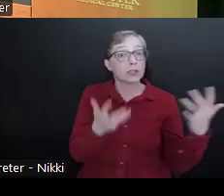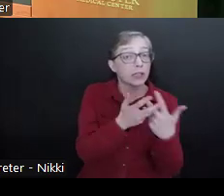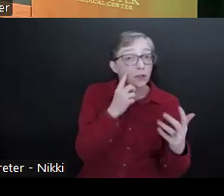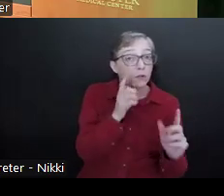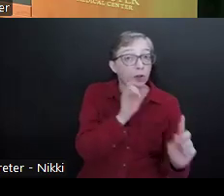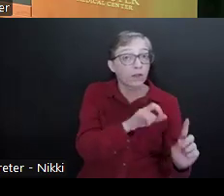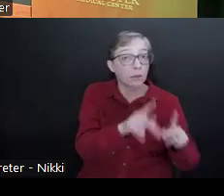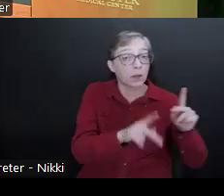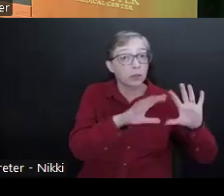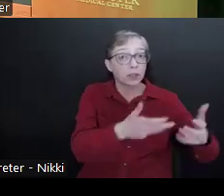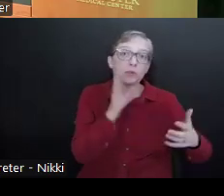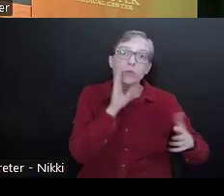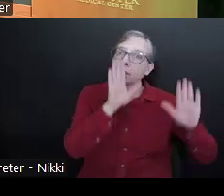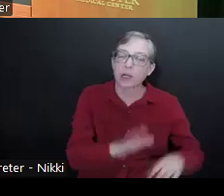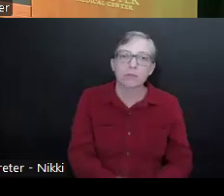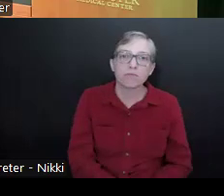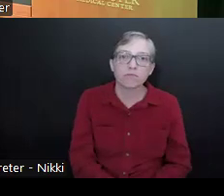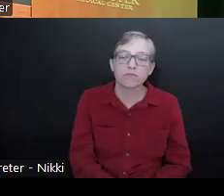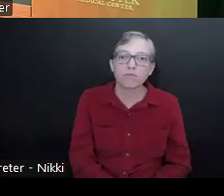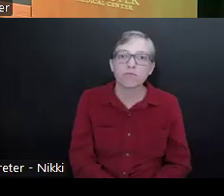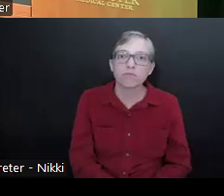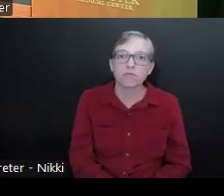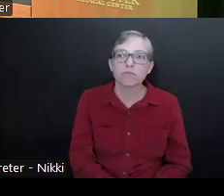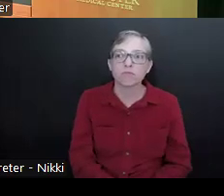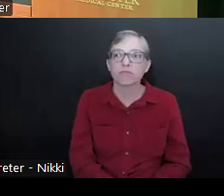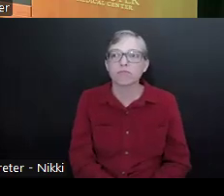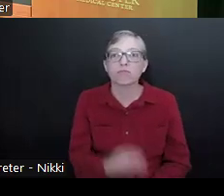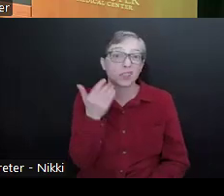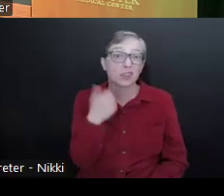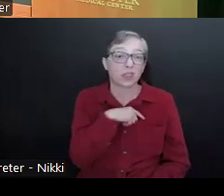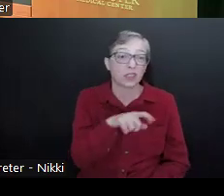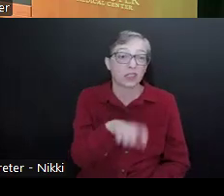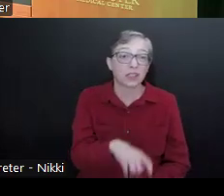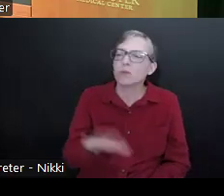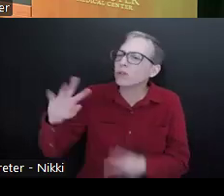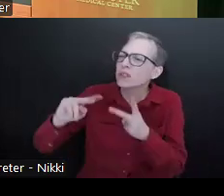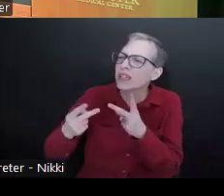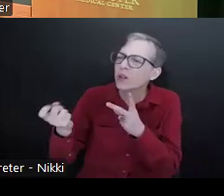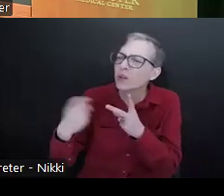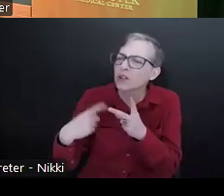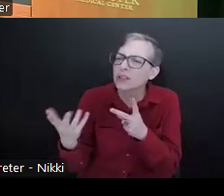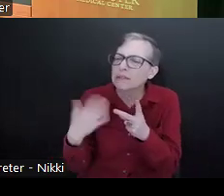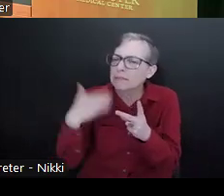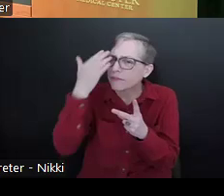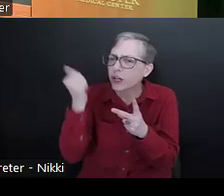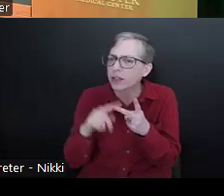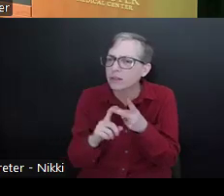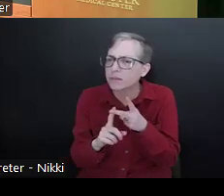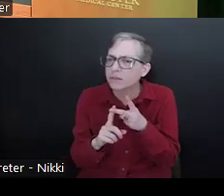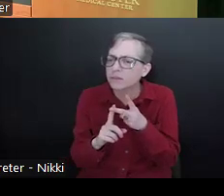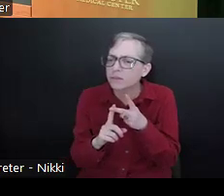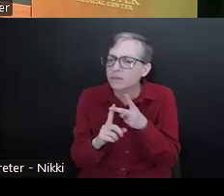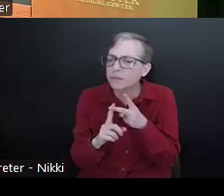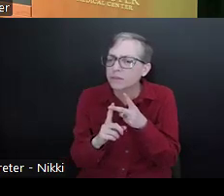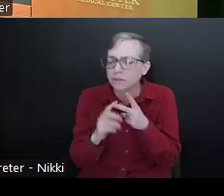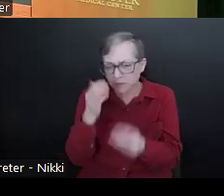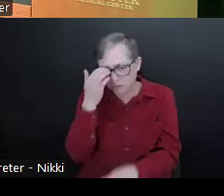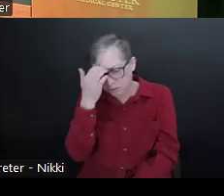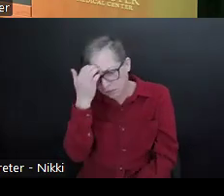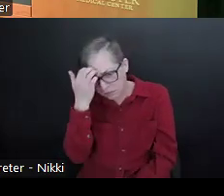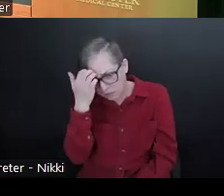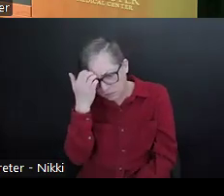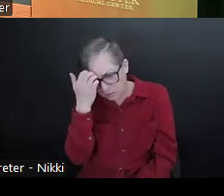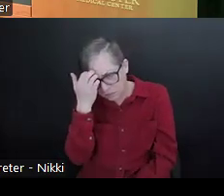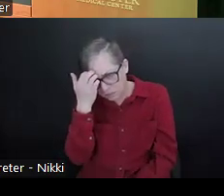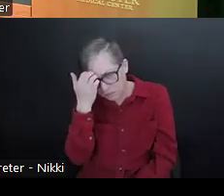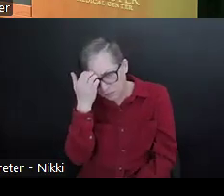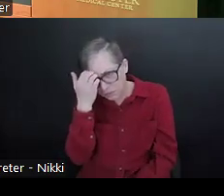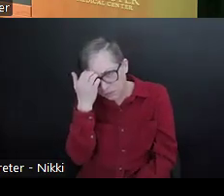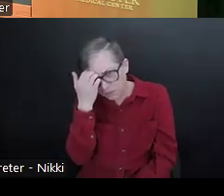would be great and and certainly seems to be a need and I forget your second question what was